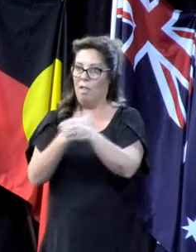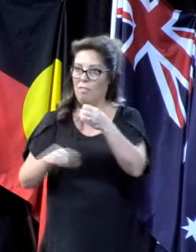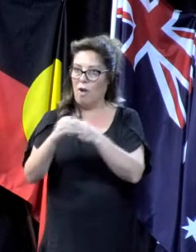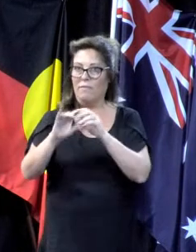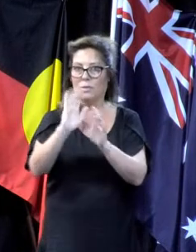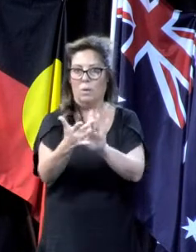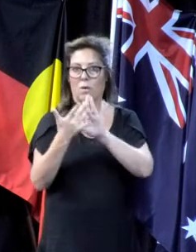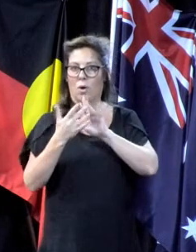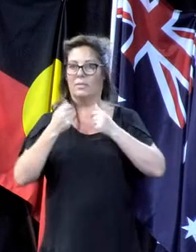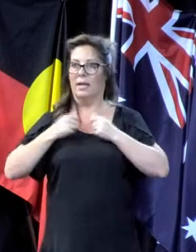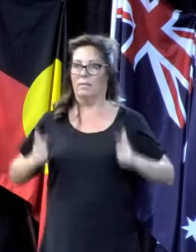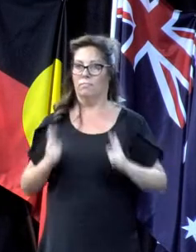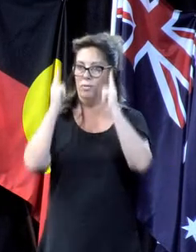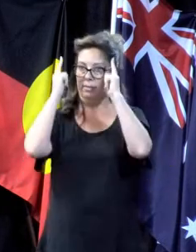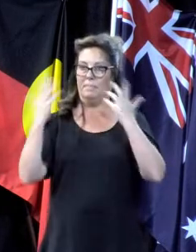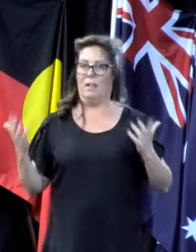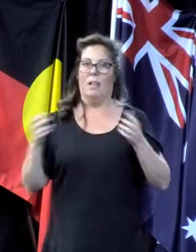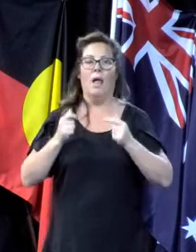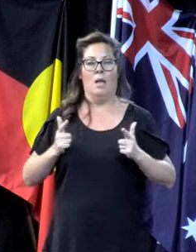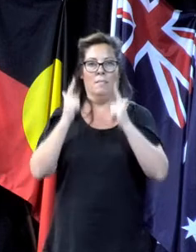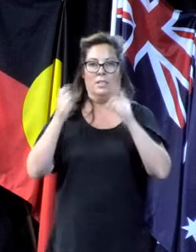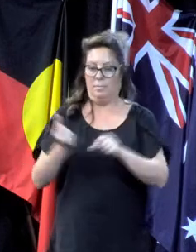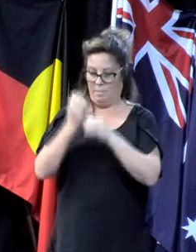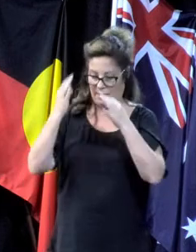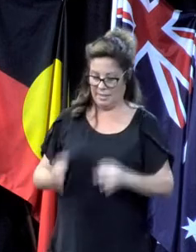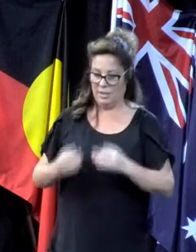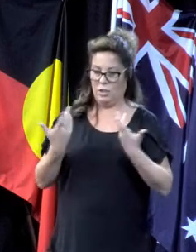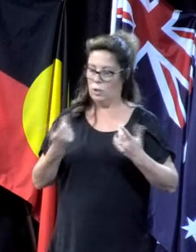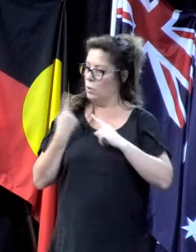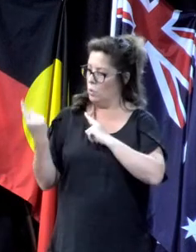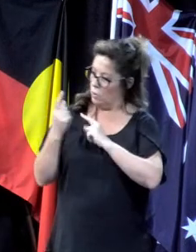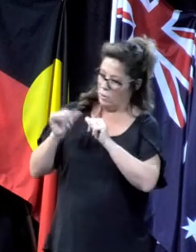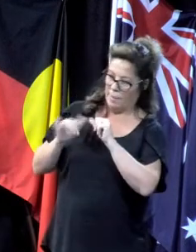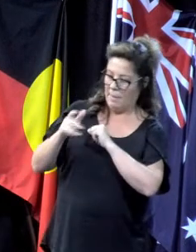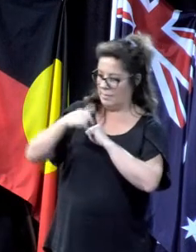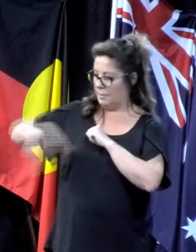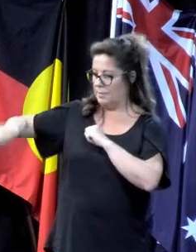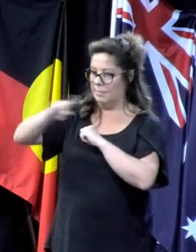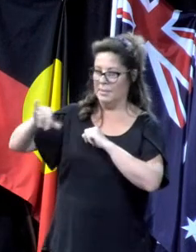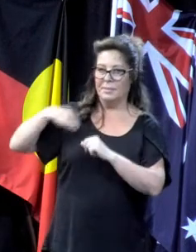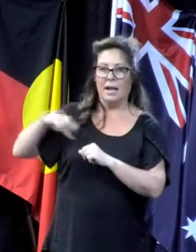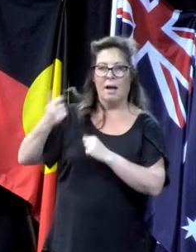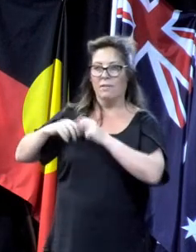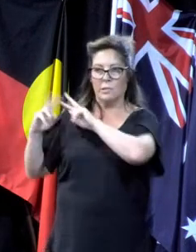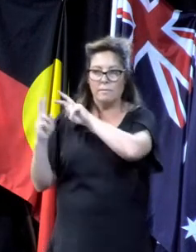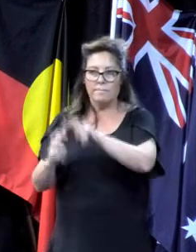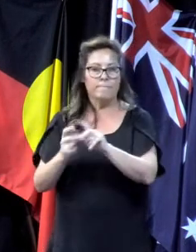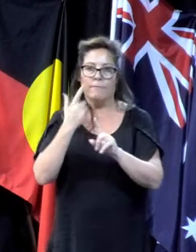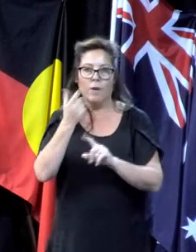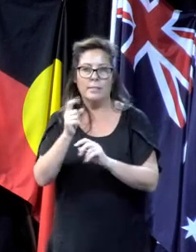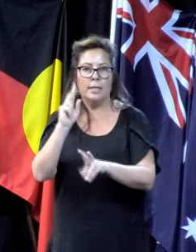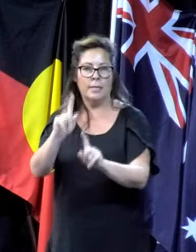and to investigate the issues. Along the way that will...